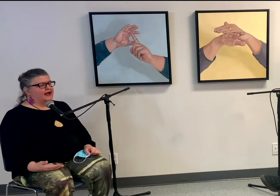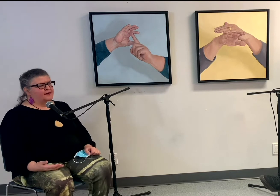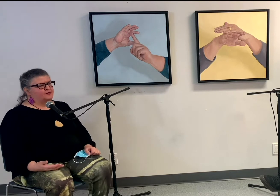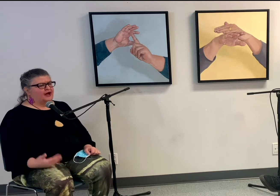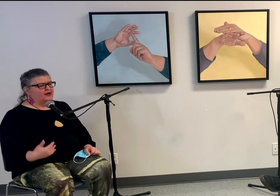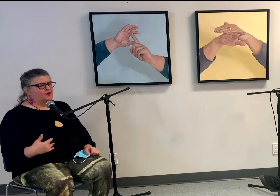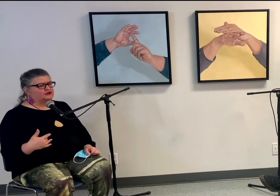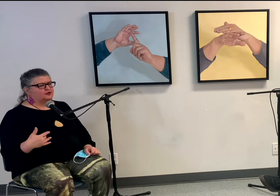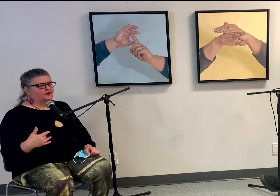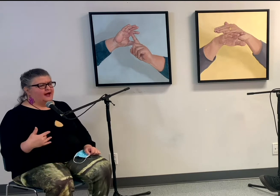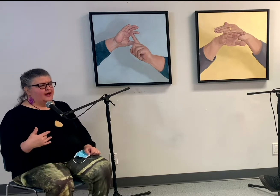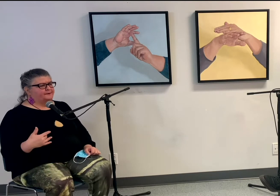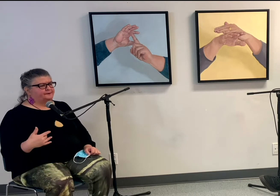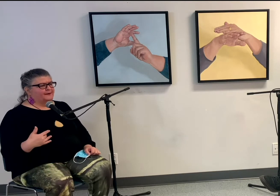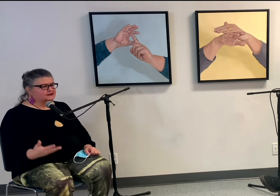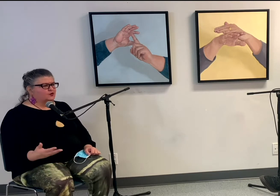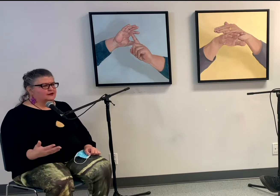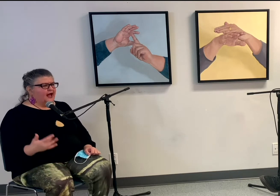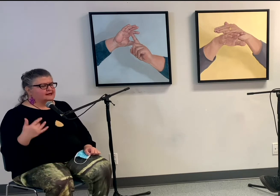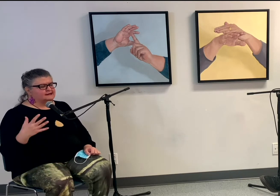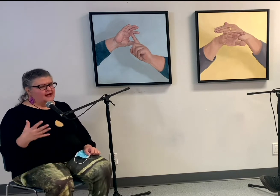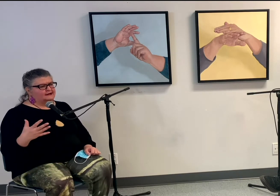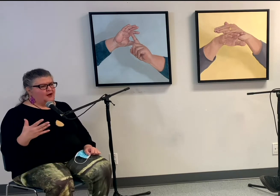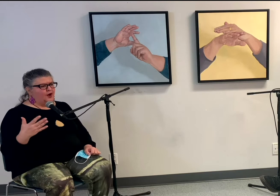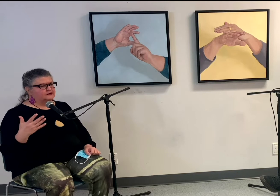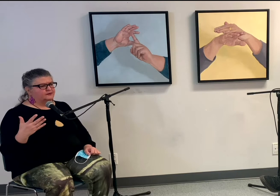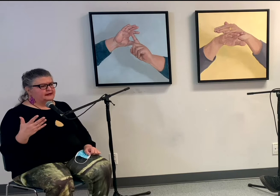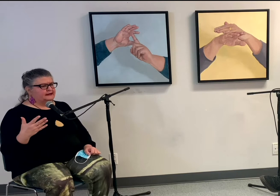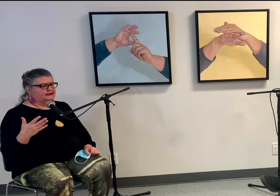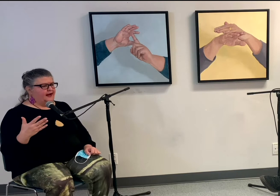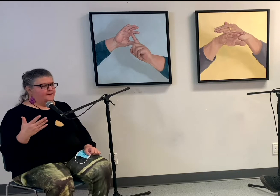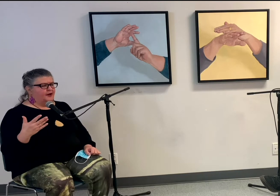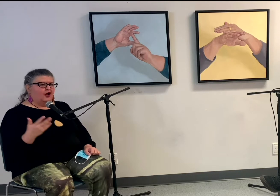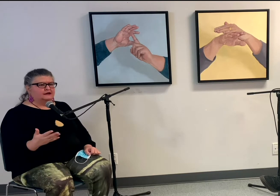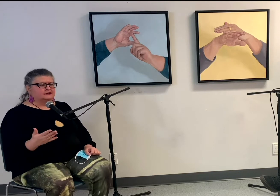um, when I went to um, highschool I decided that I wanted to be an artist.